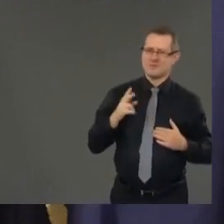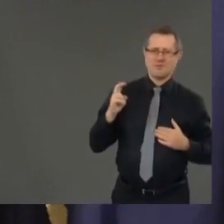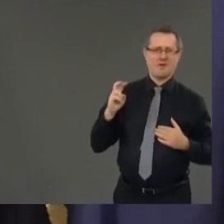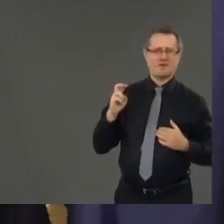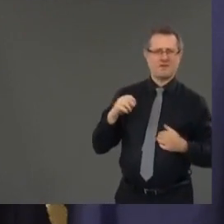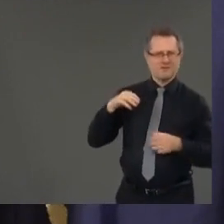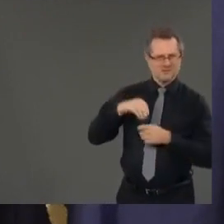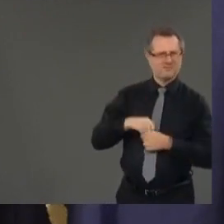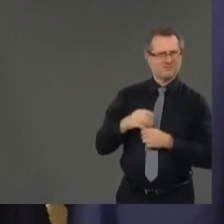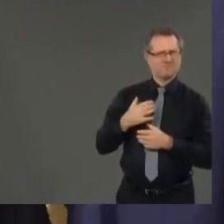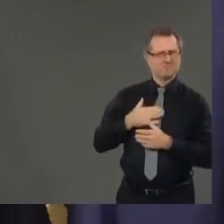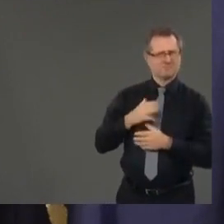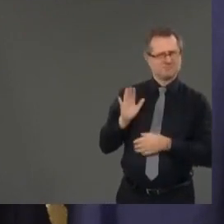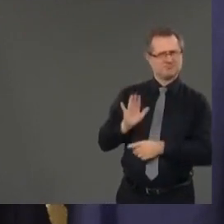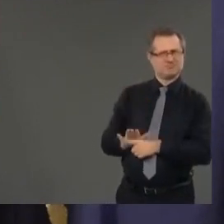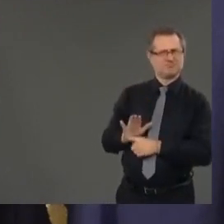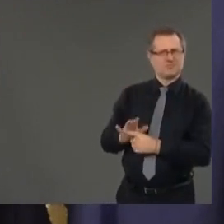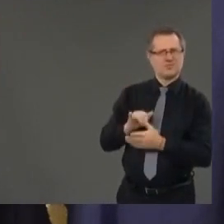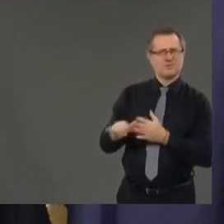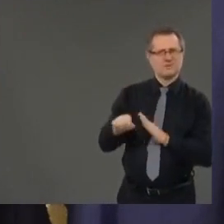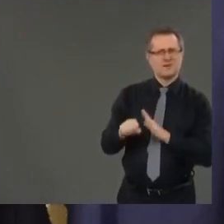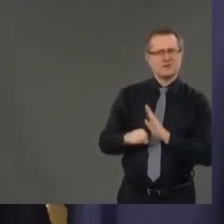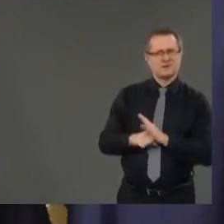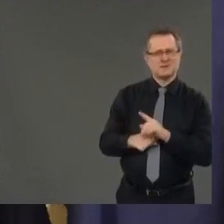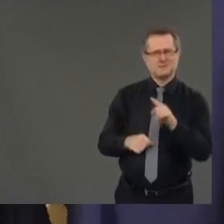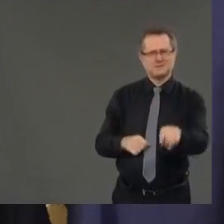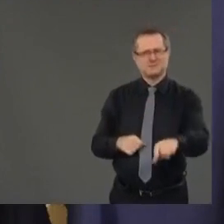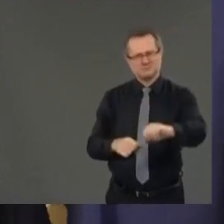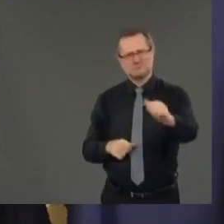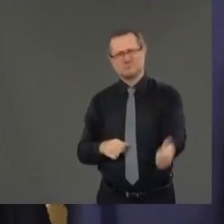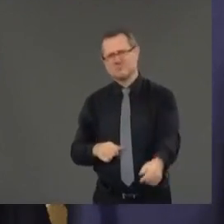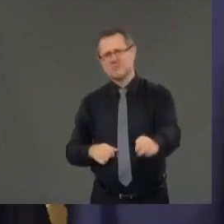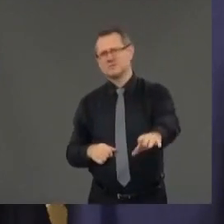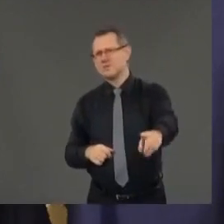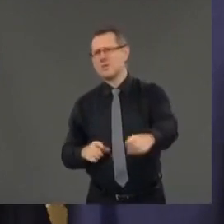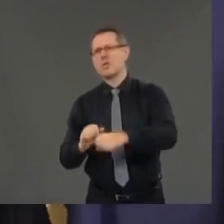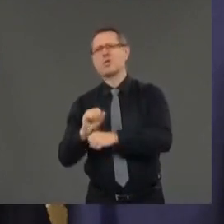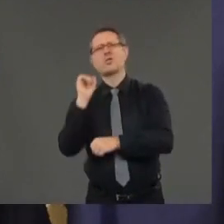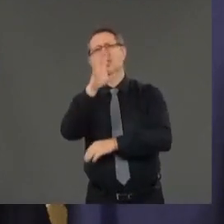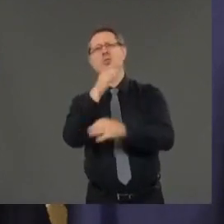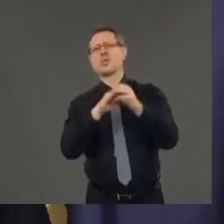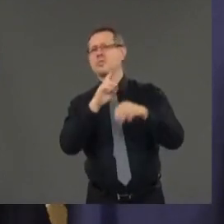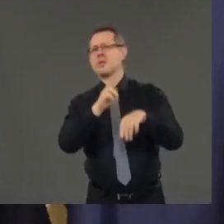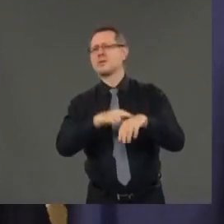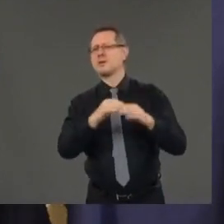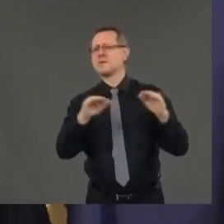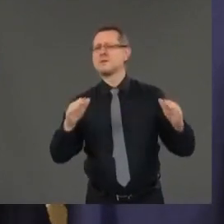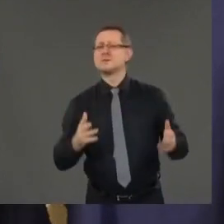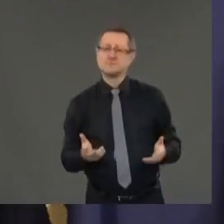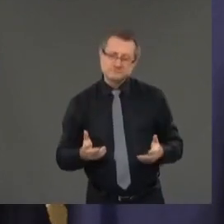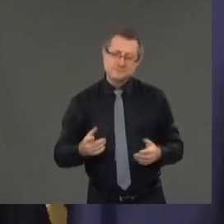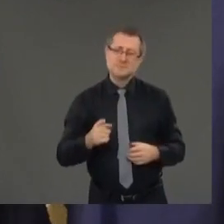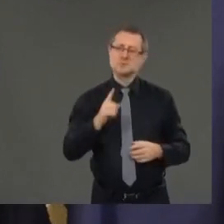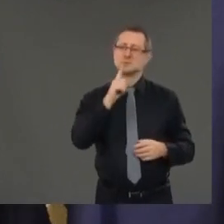WE HAVE 200 LABS IN STATES. THEY SHOULD BE DOING THAT, RATHER THAN JUST GOING TO THE NATIONAL LABS.